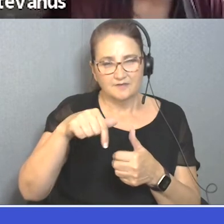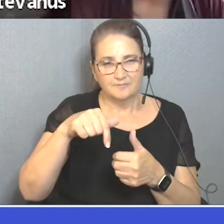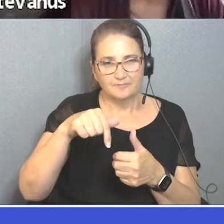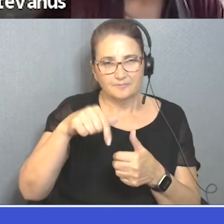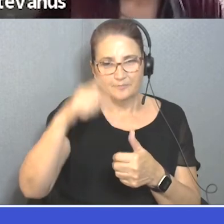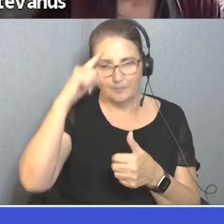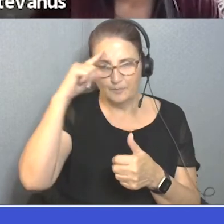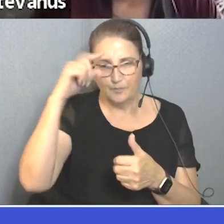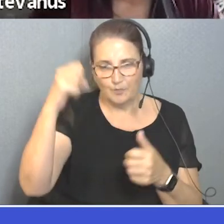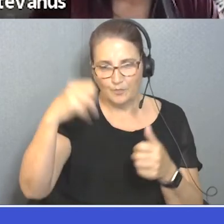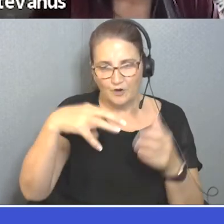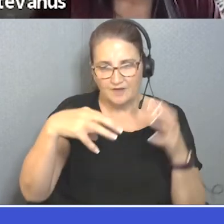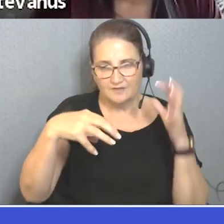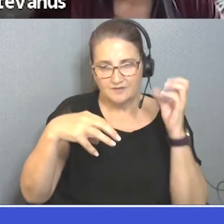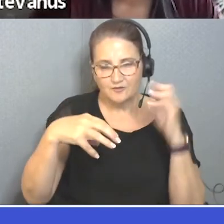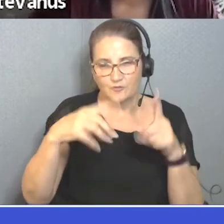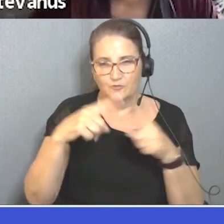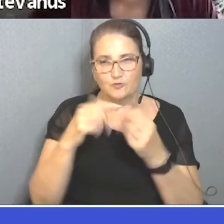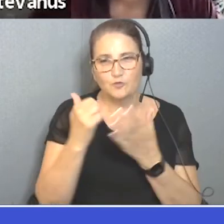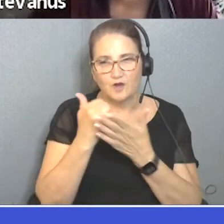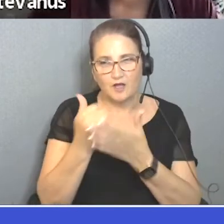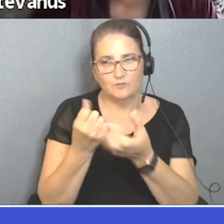Okay. Keep in mind, these are areas,